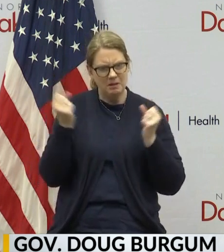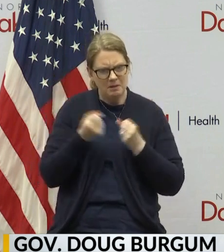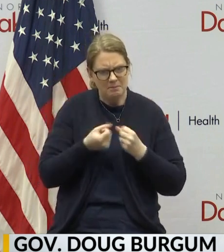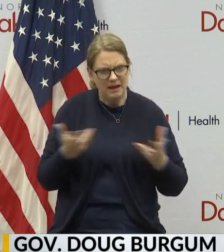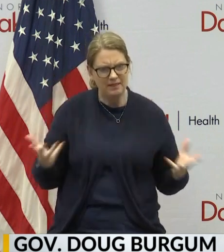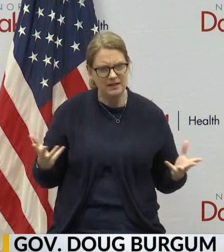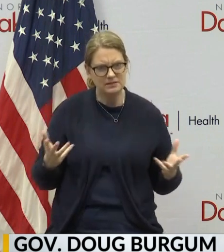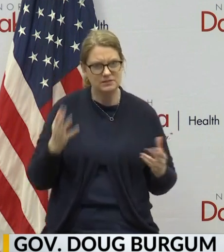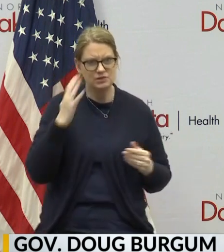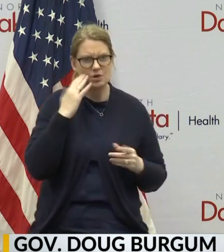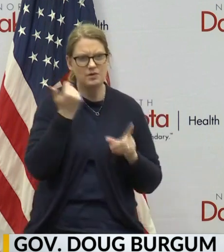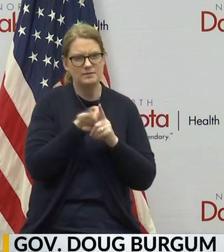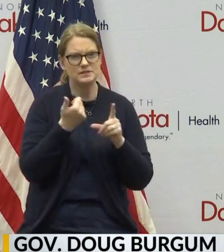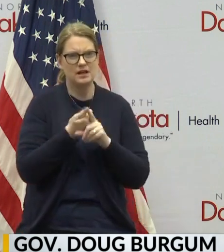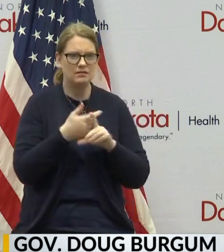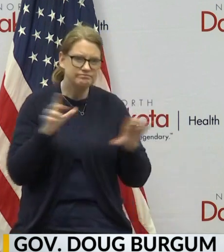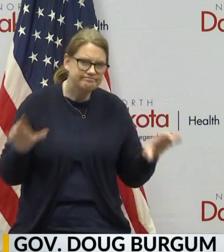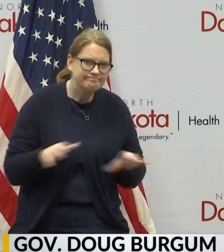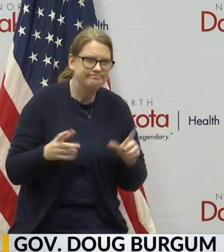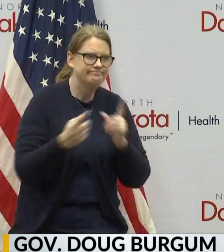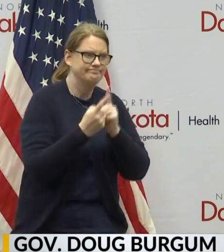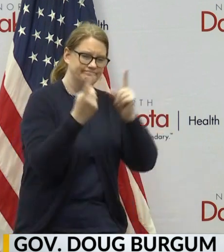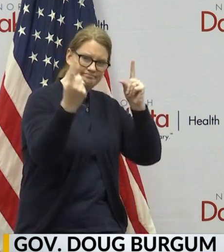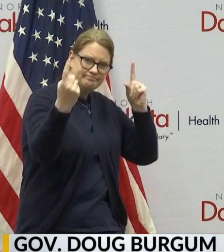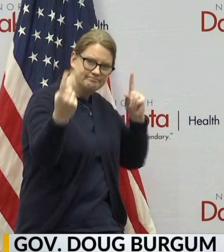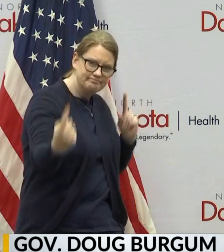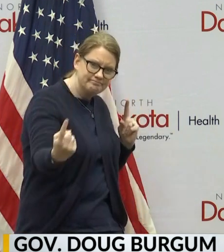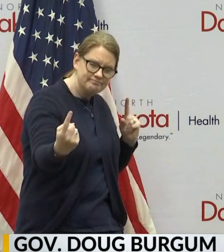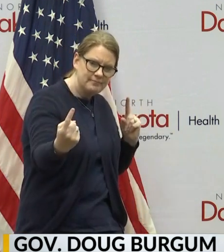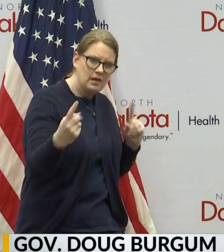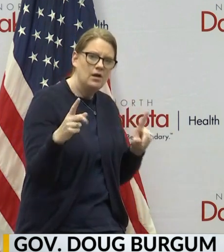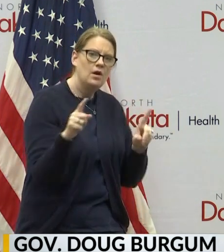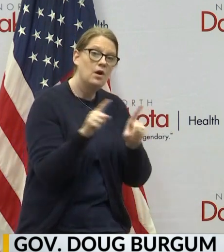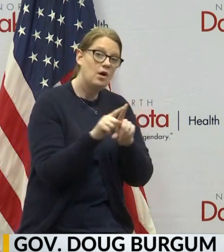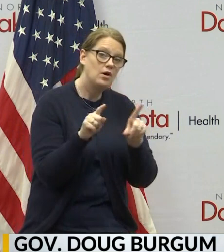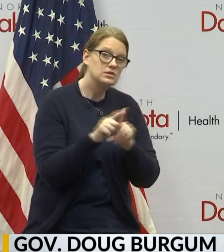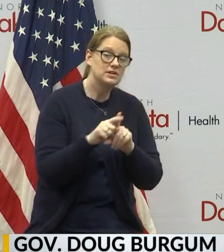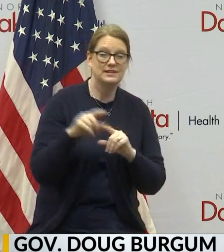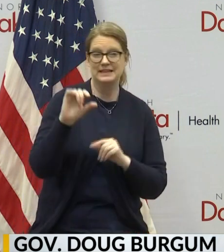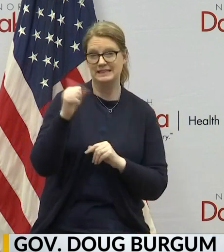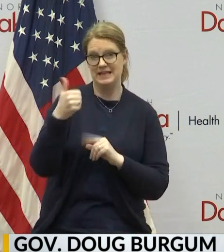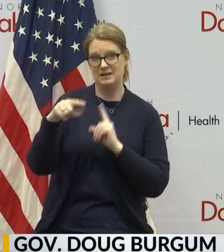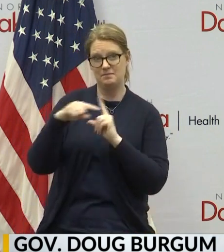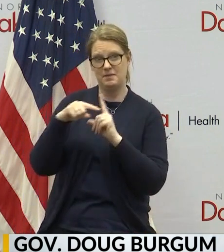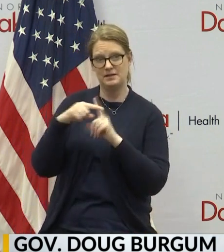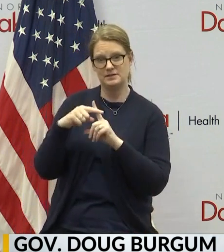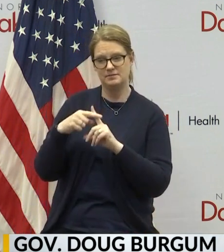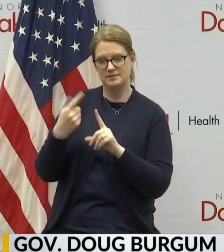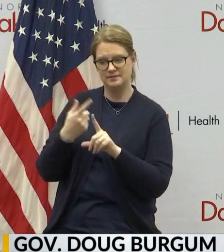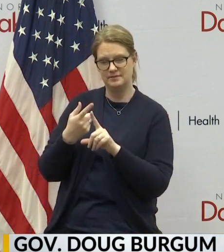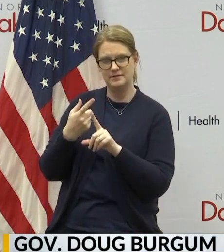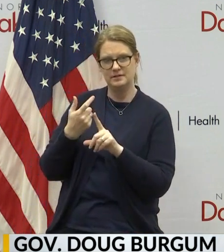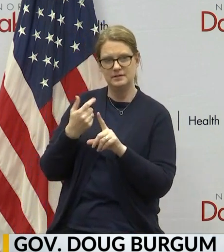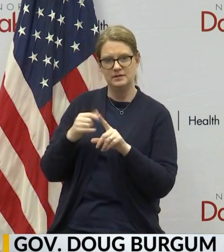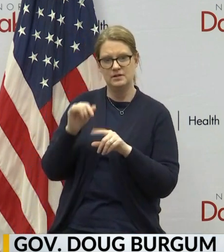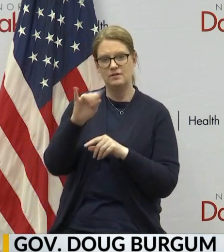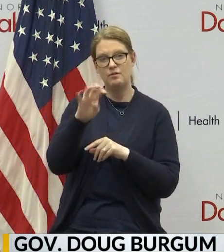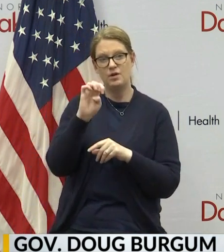POINT OF, A REMINDER THAT THE SACRIFICE PEOPLE ARE MAKING IN TERMS OF REDUCING THEIR PHYSICAL CONTACT WITH OTHERS PERHAPS IS MAKING A DIFFERENCE.